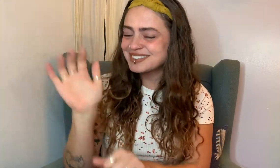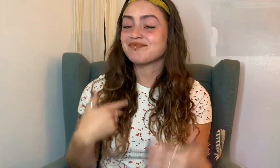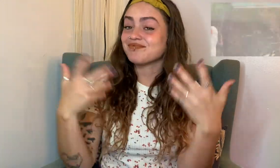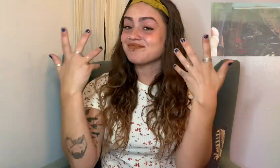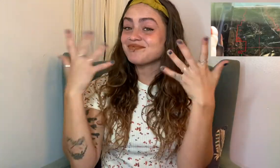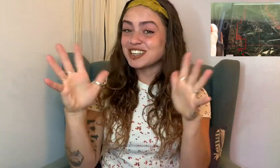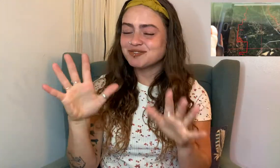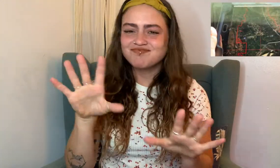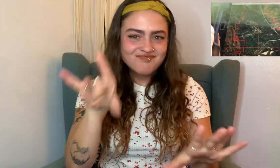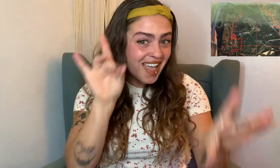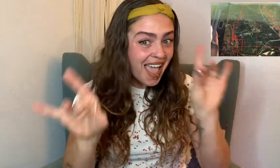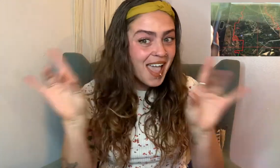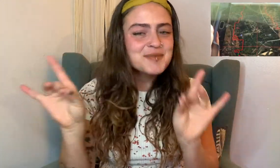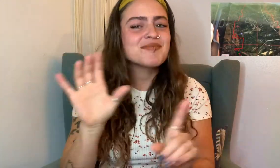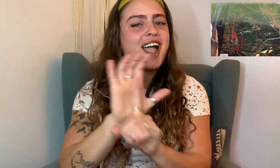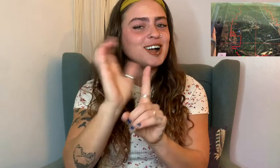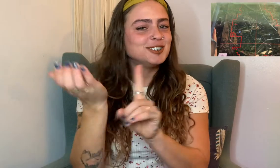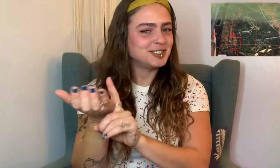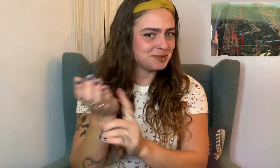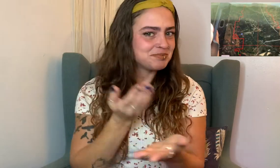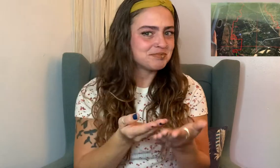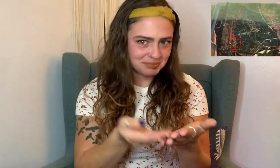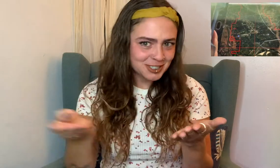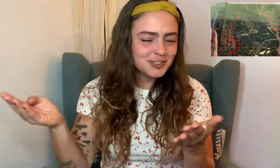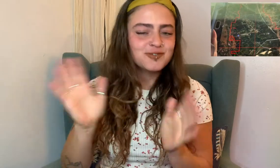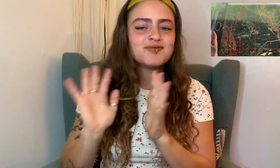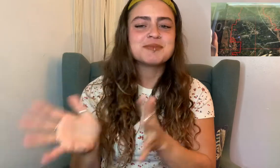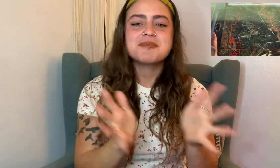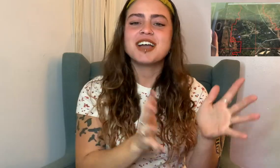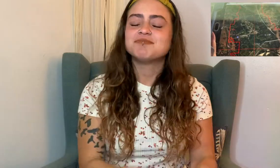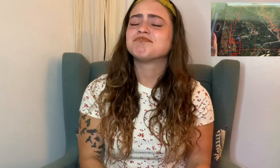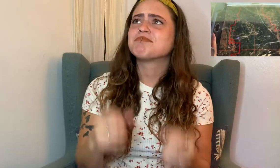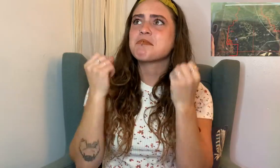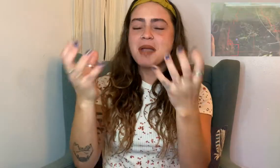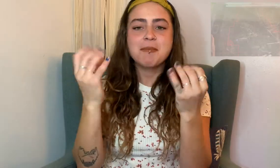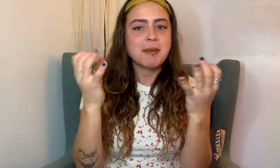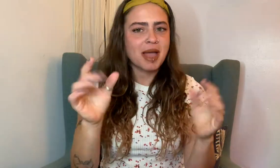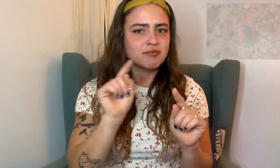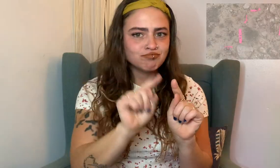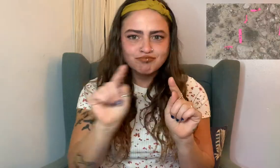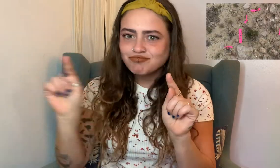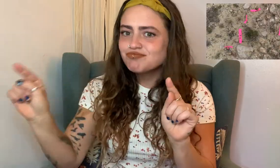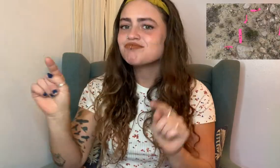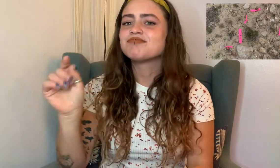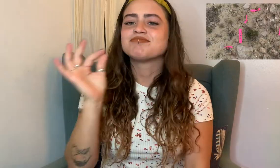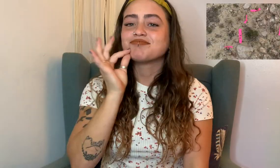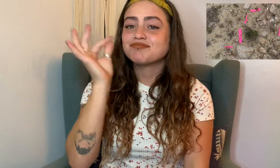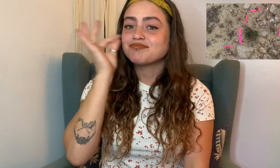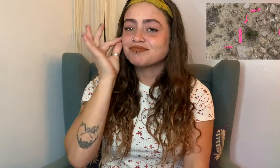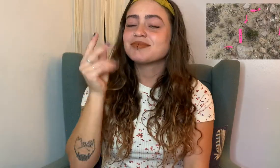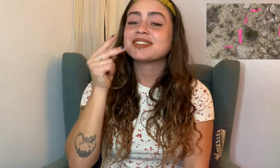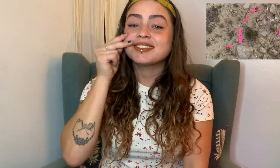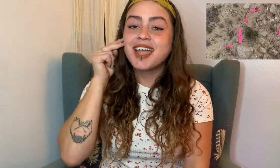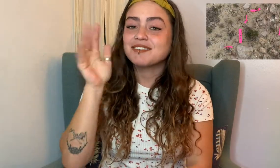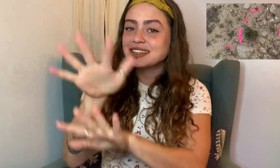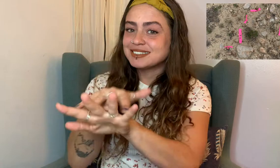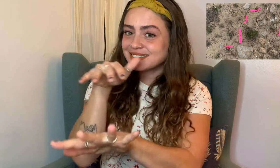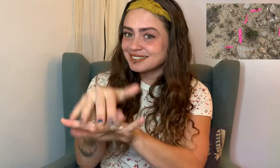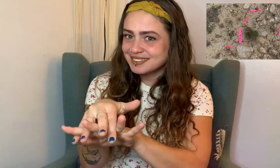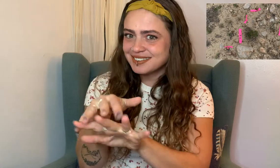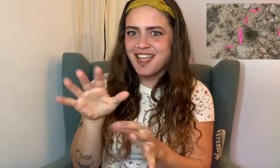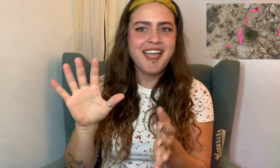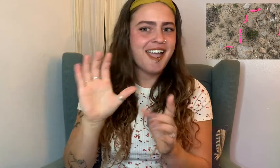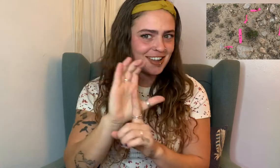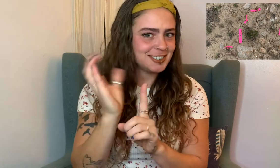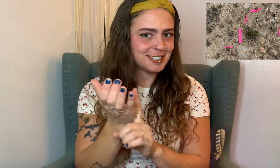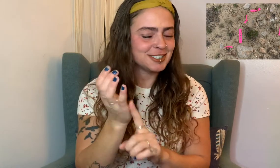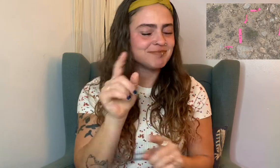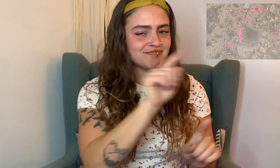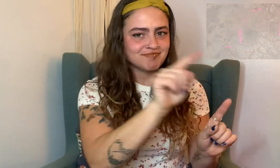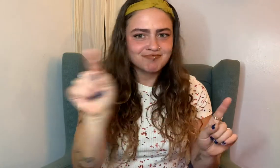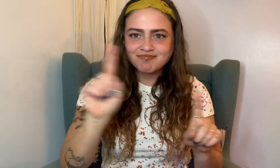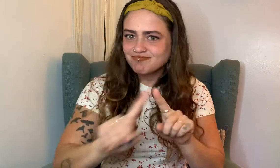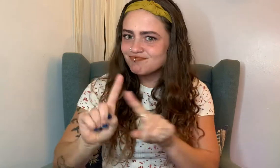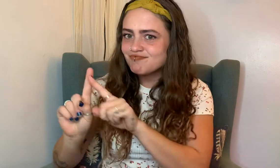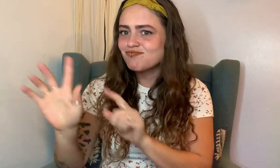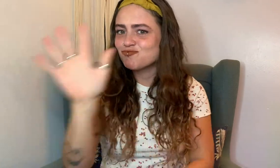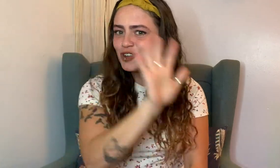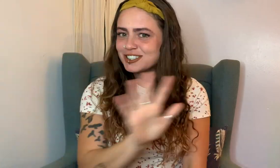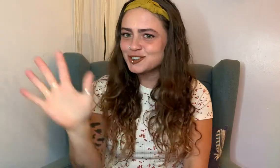and have found cultural and material remains of the many Native American cultures of these regions.